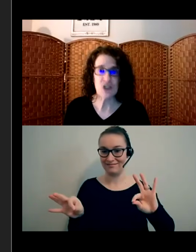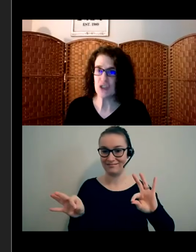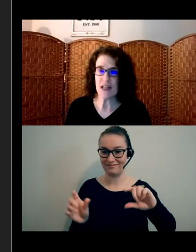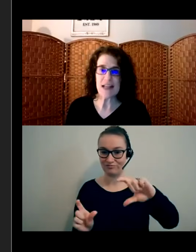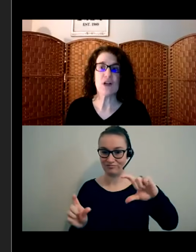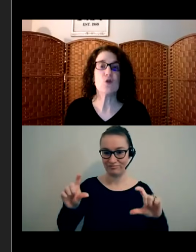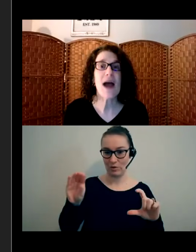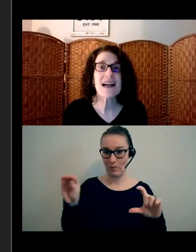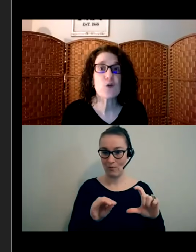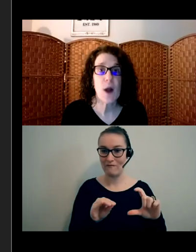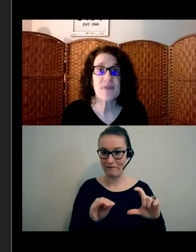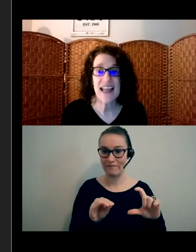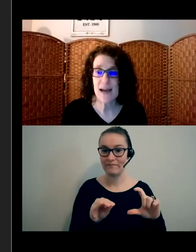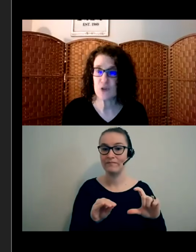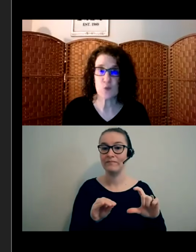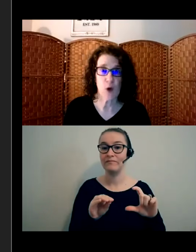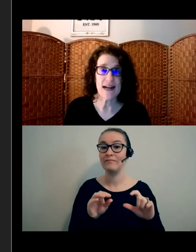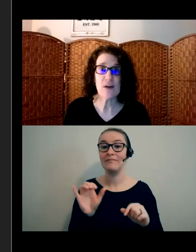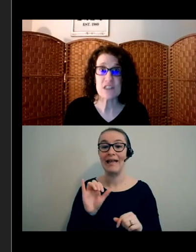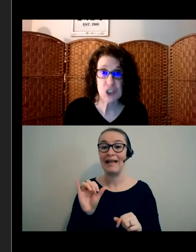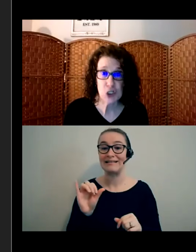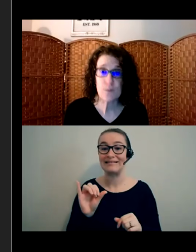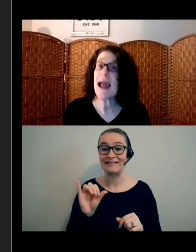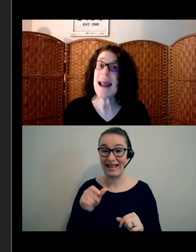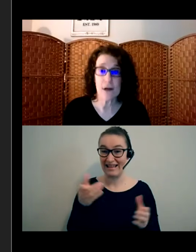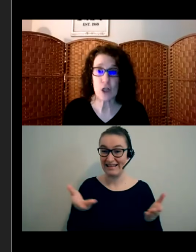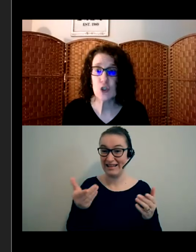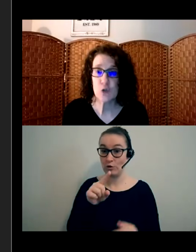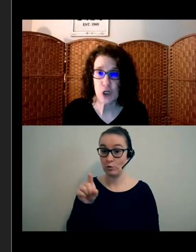Just like you can drag and drop the captions right here on Zoom, and on YouTube.